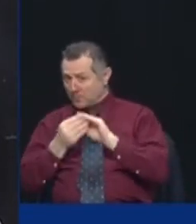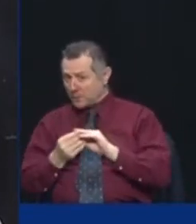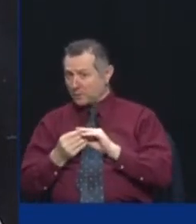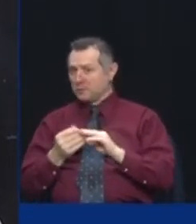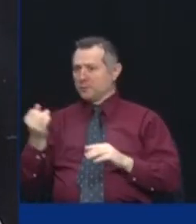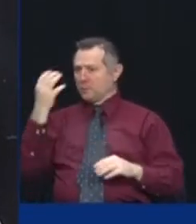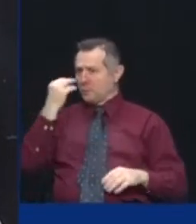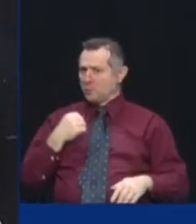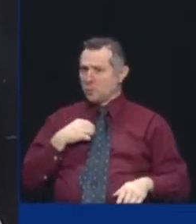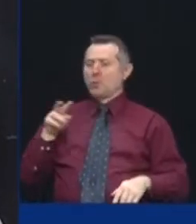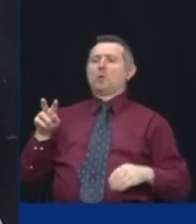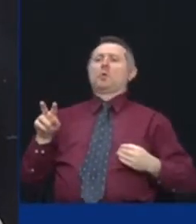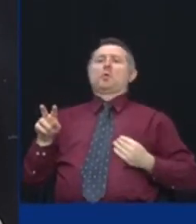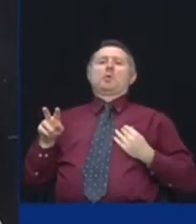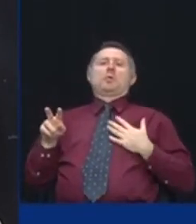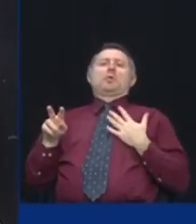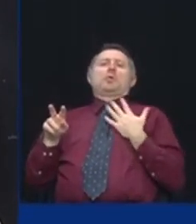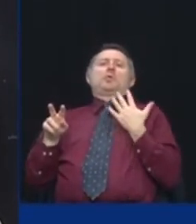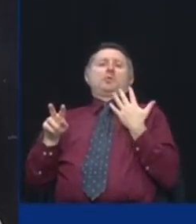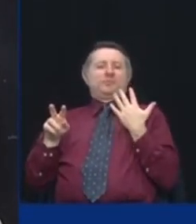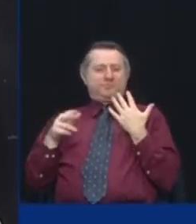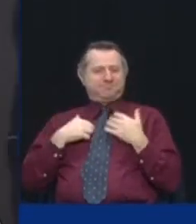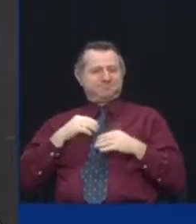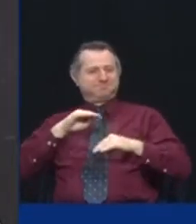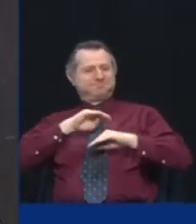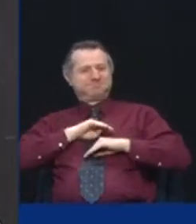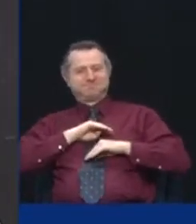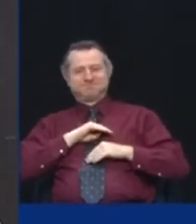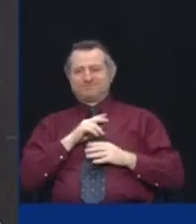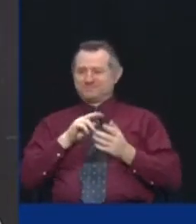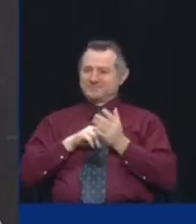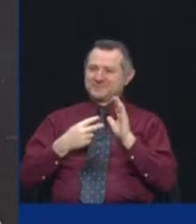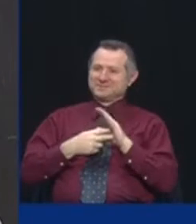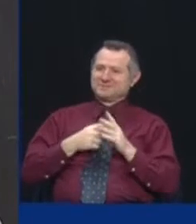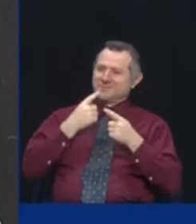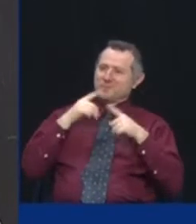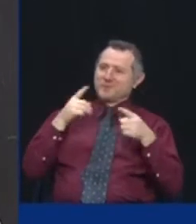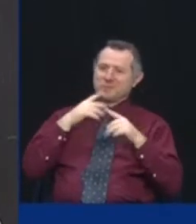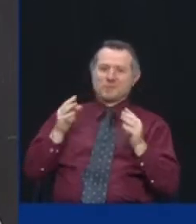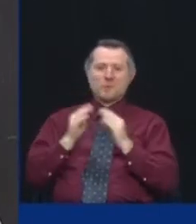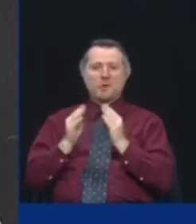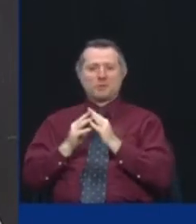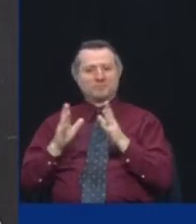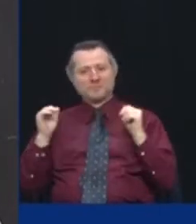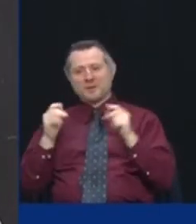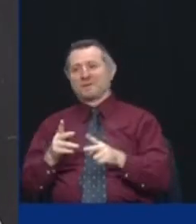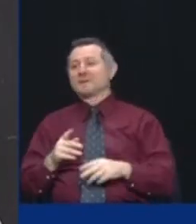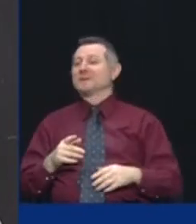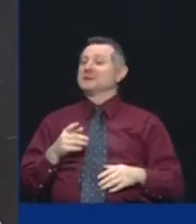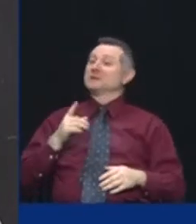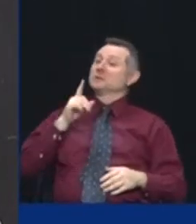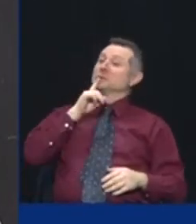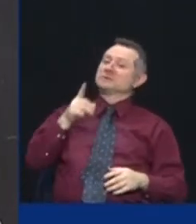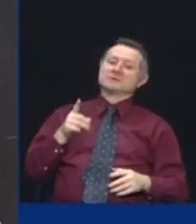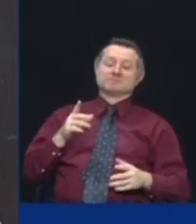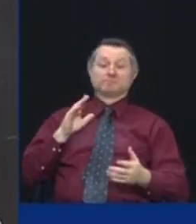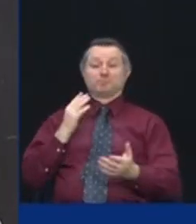STATE. YOU KNOW, SEEING THE DATA TODAY, IT WAS PLEASING TO US BECAUSE IT